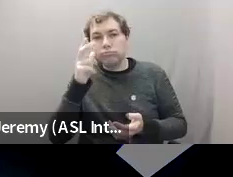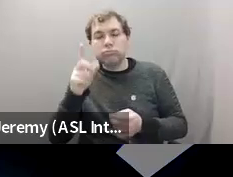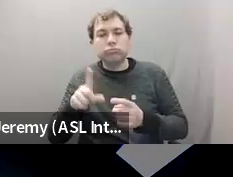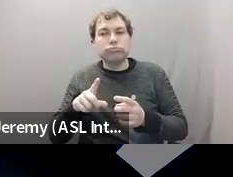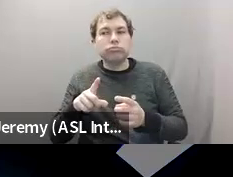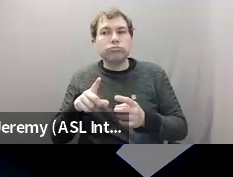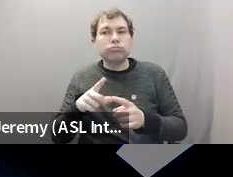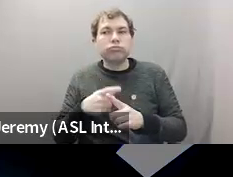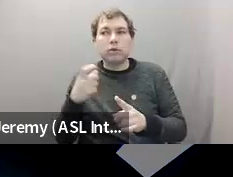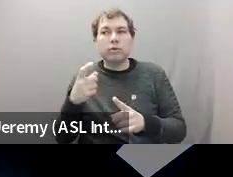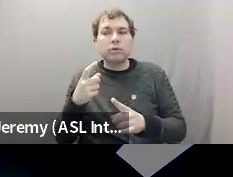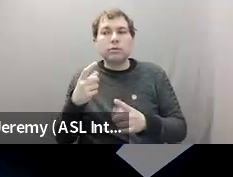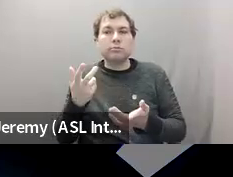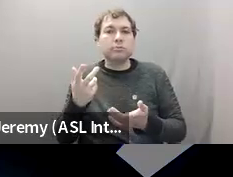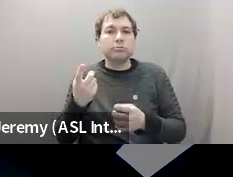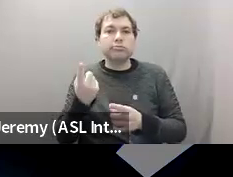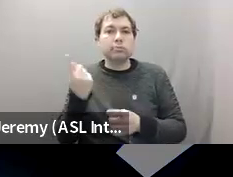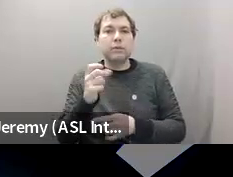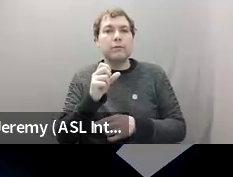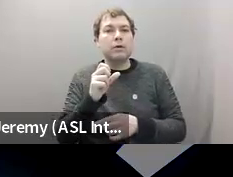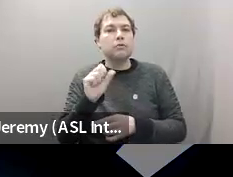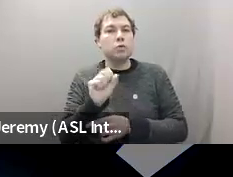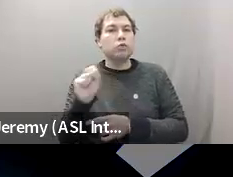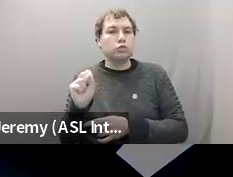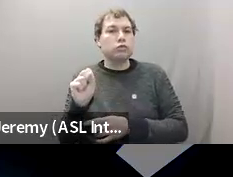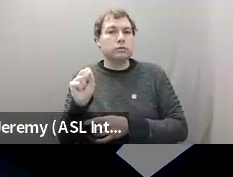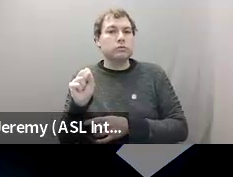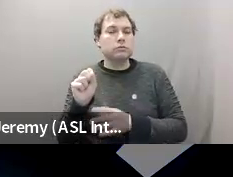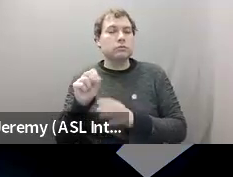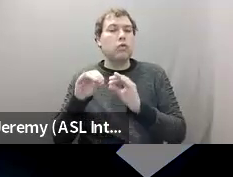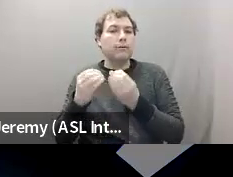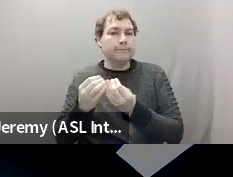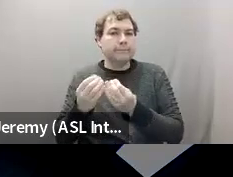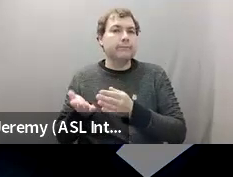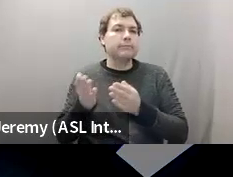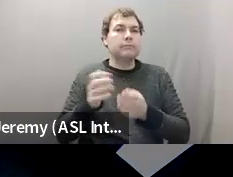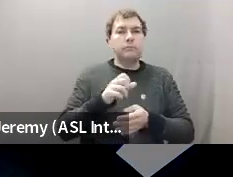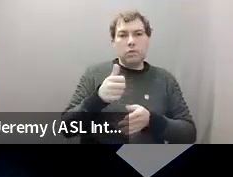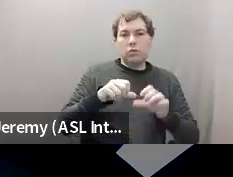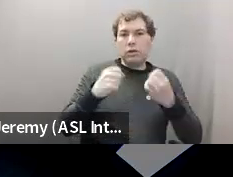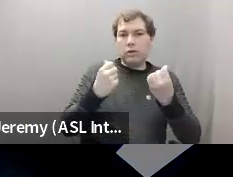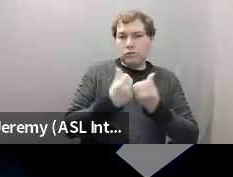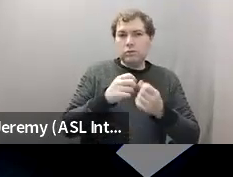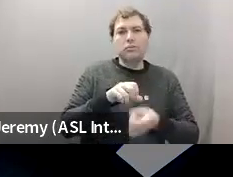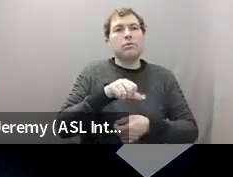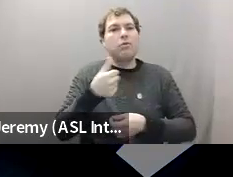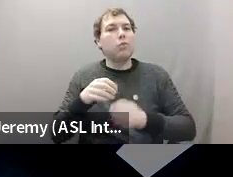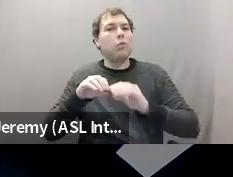Lynnie Downum-Hanzal: maybe the so somebody from the social security, or some other agencies or organizations. Lynnie Downum-Hanzal: That